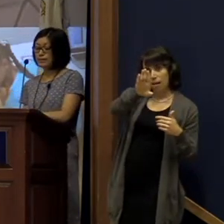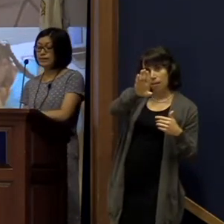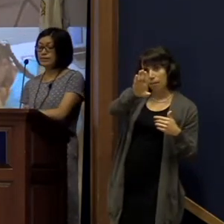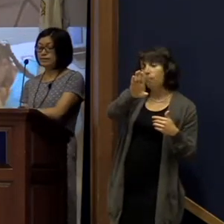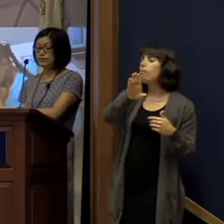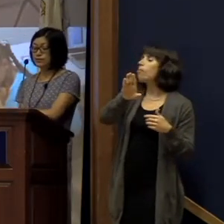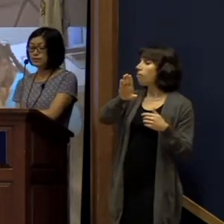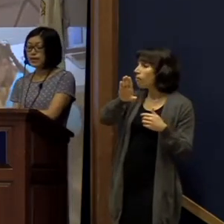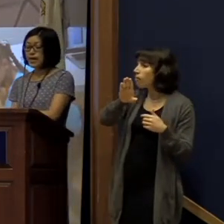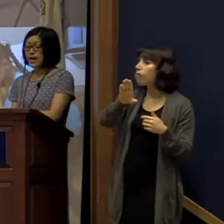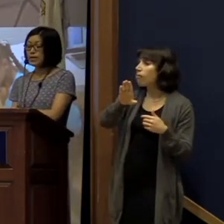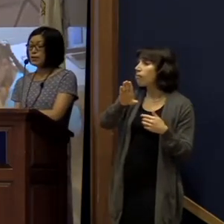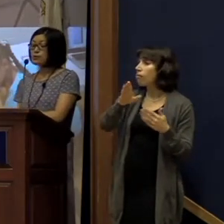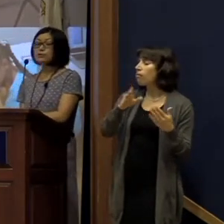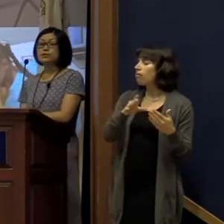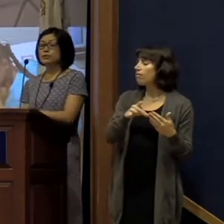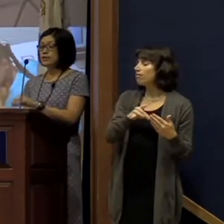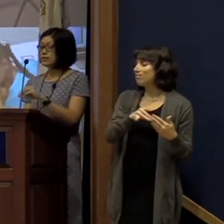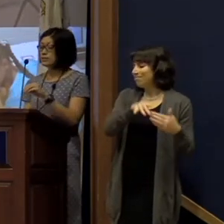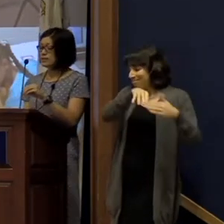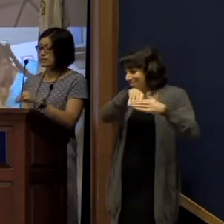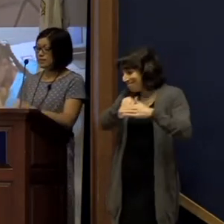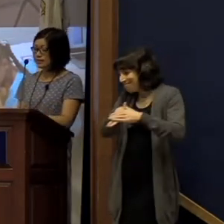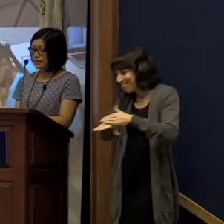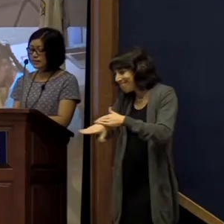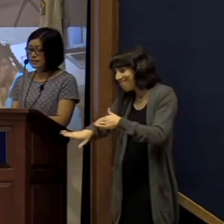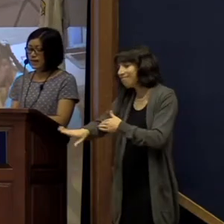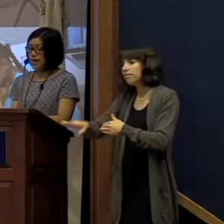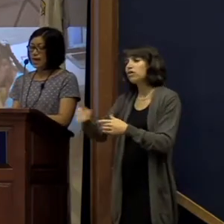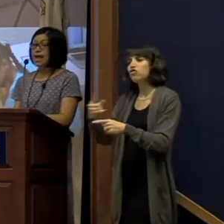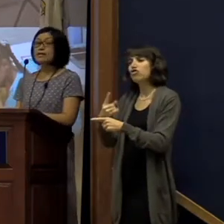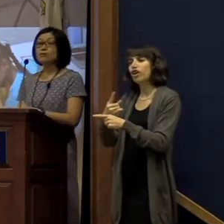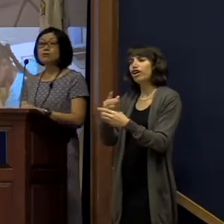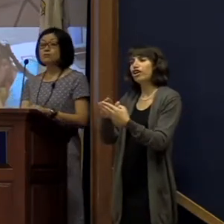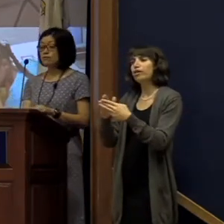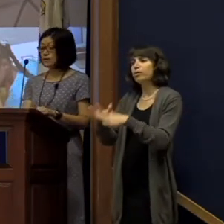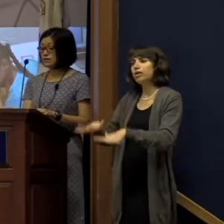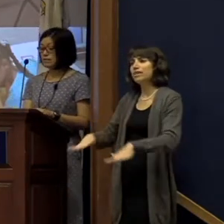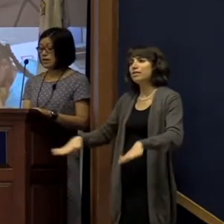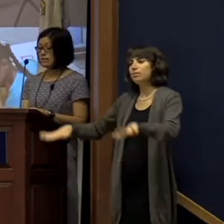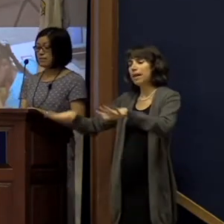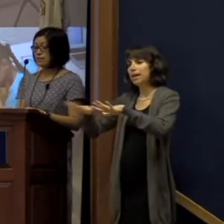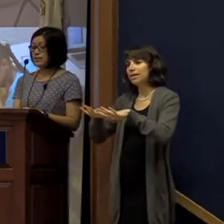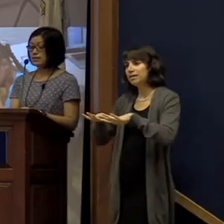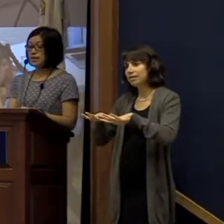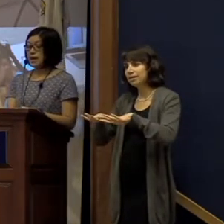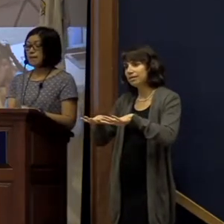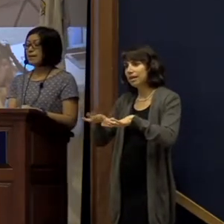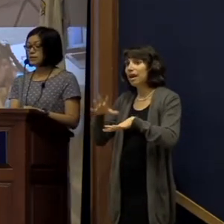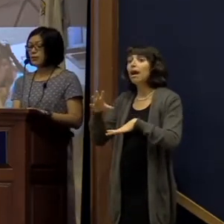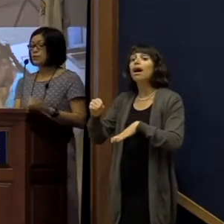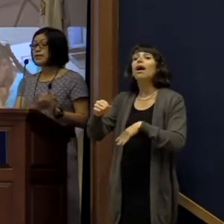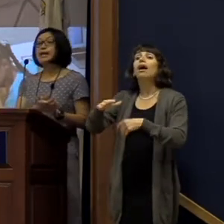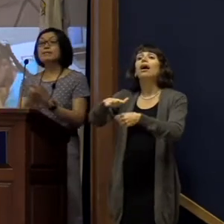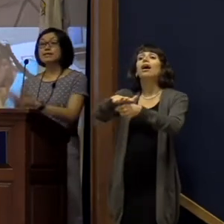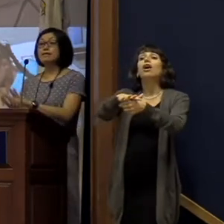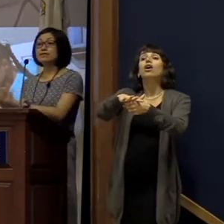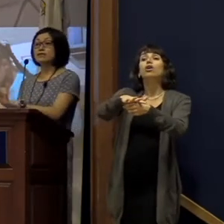but in a different room and Also between community spaces and a local university maker process, a mentor who came and gave the girls